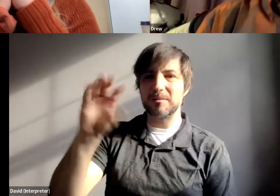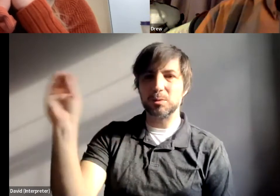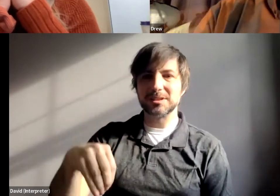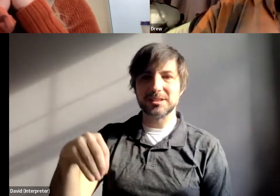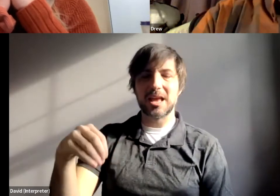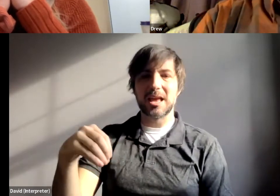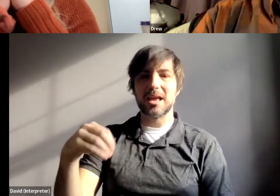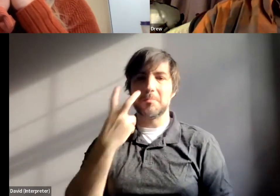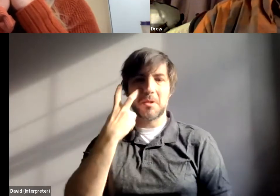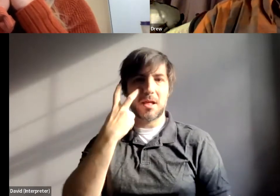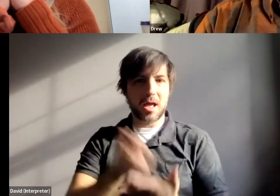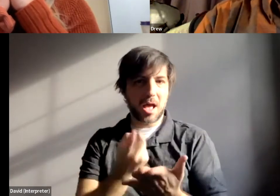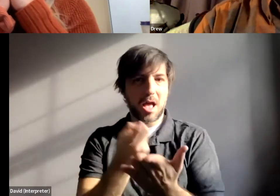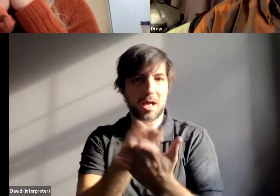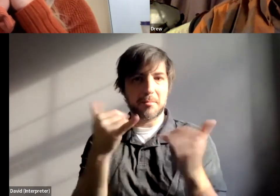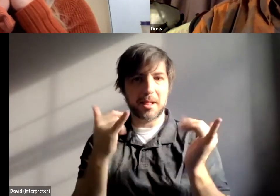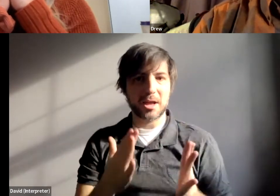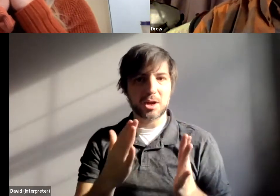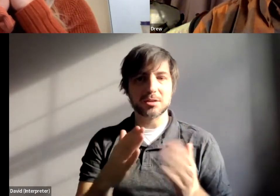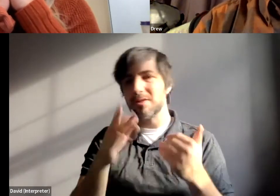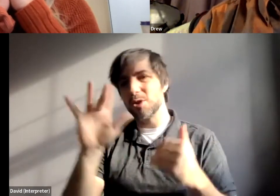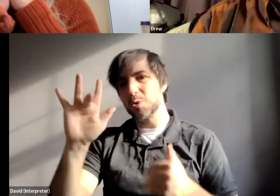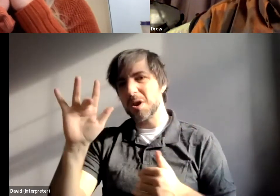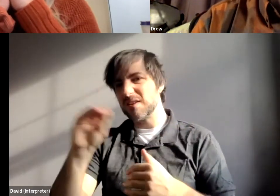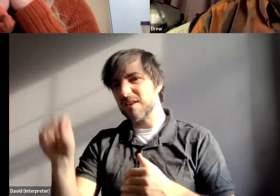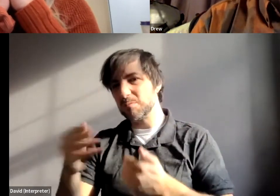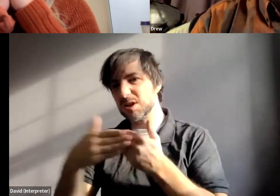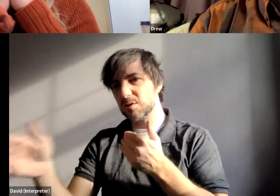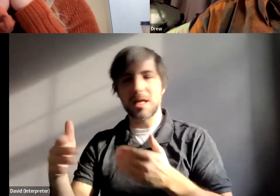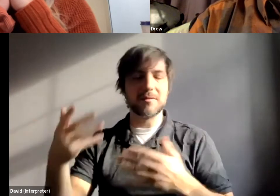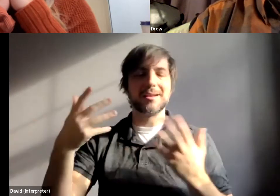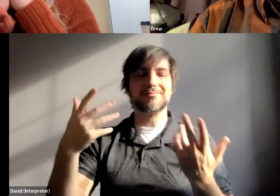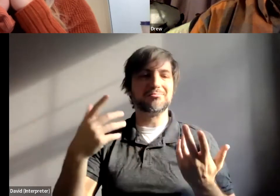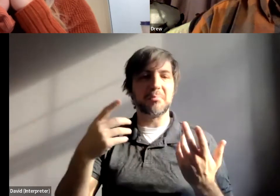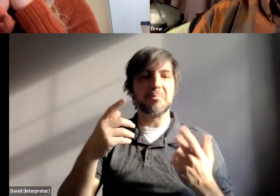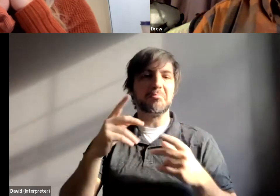s and the other 25% sighted players. The